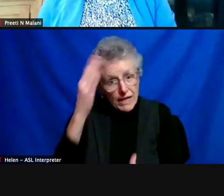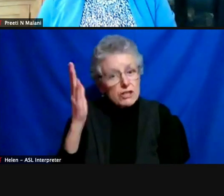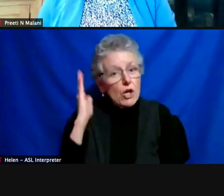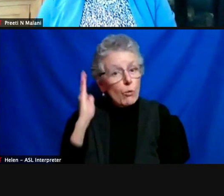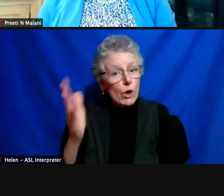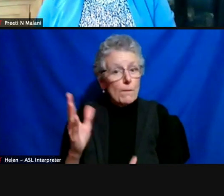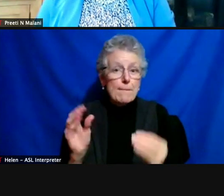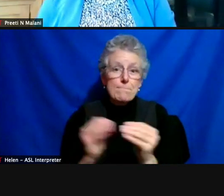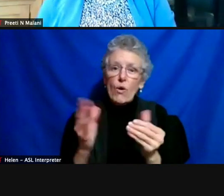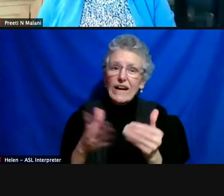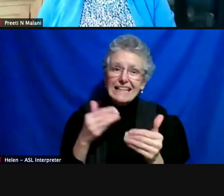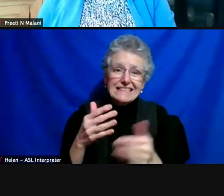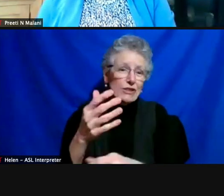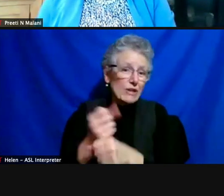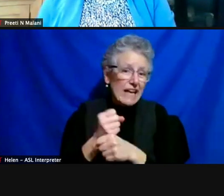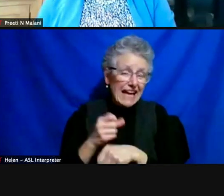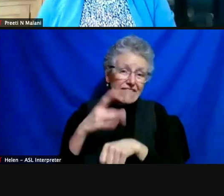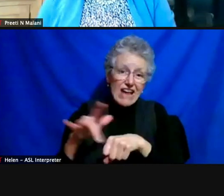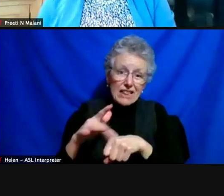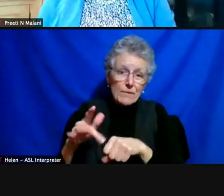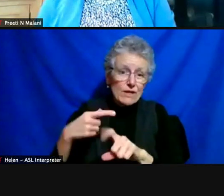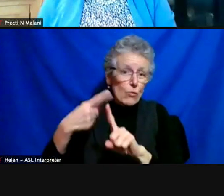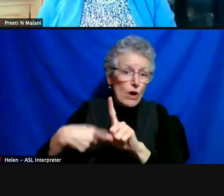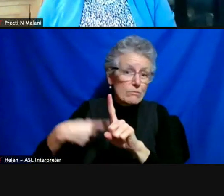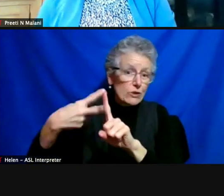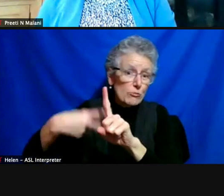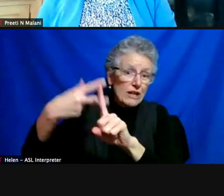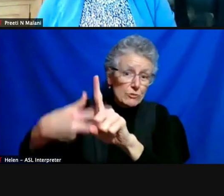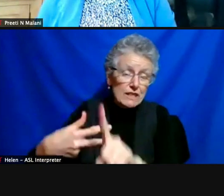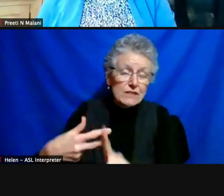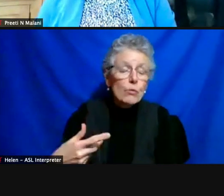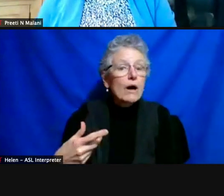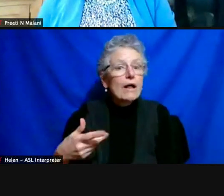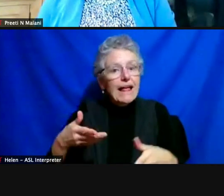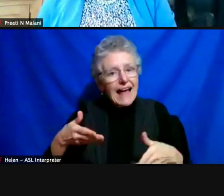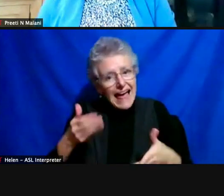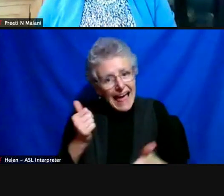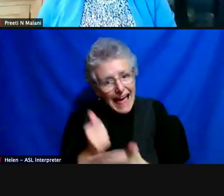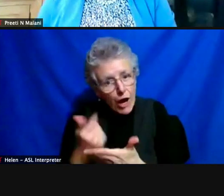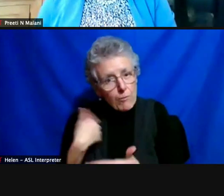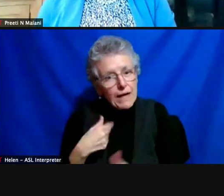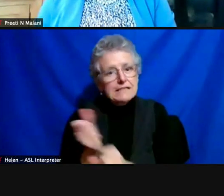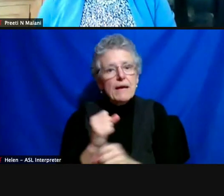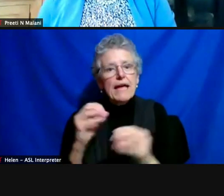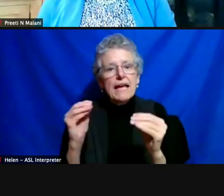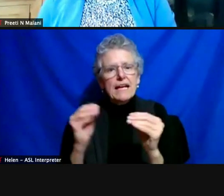I'm hoping in the months ahead that will let us make much more informed decisions